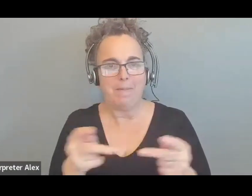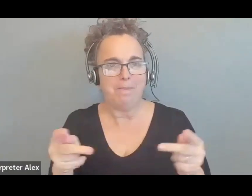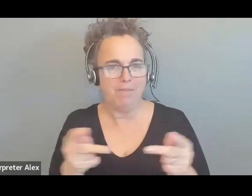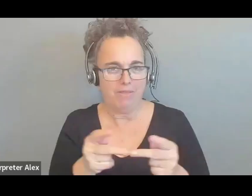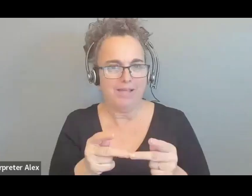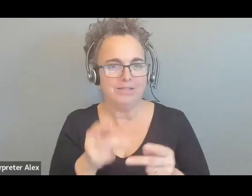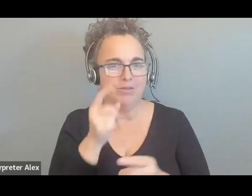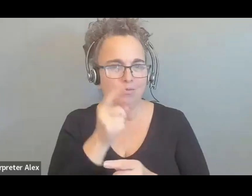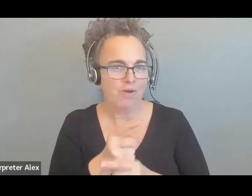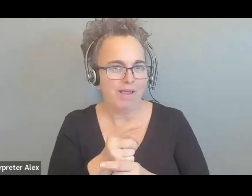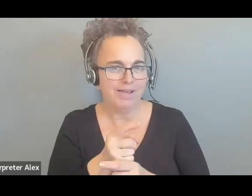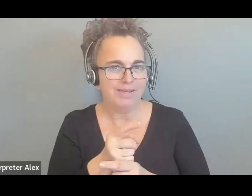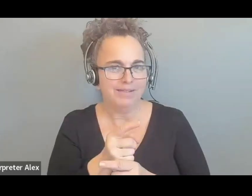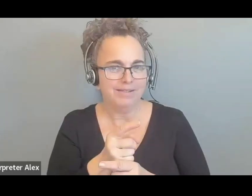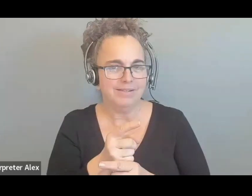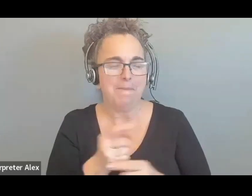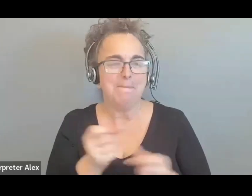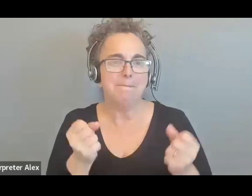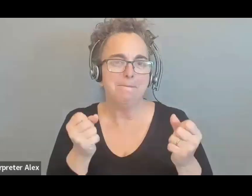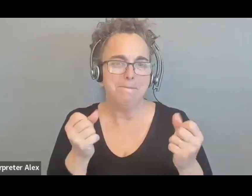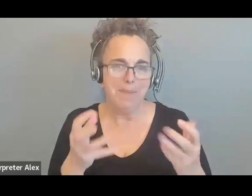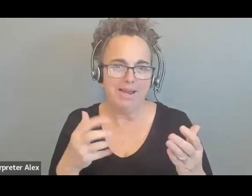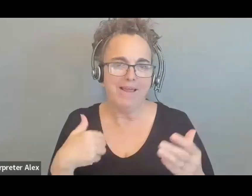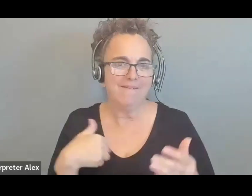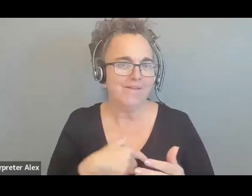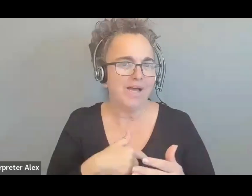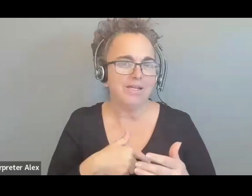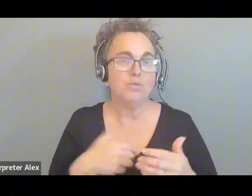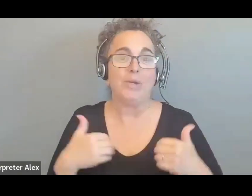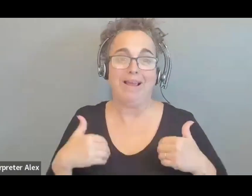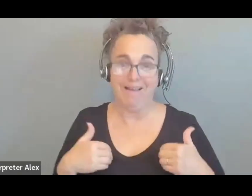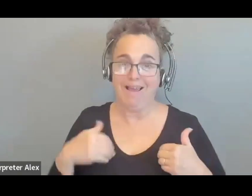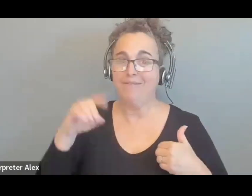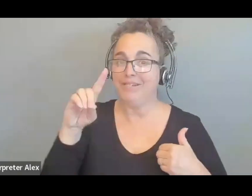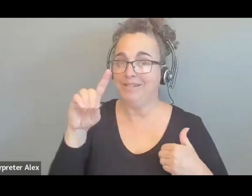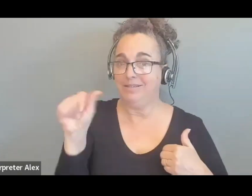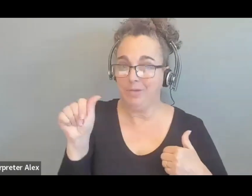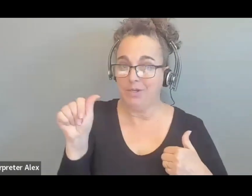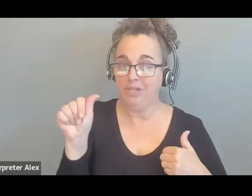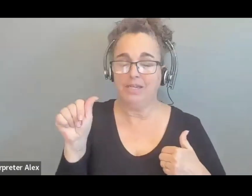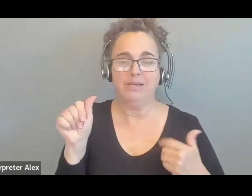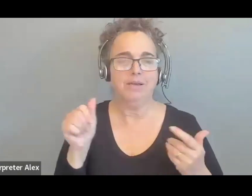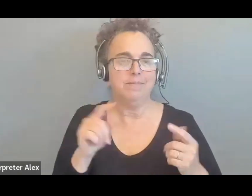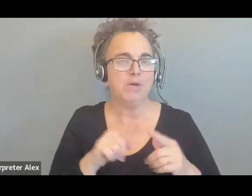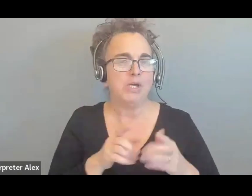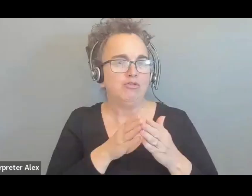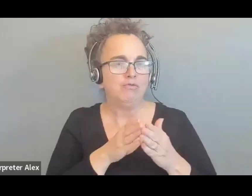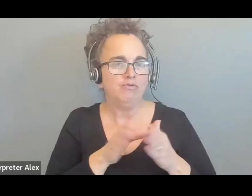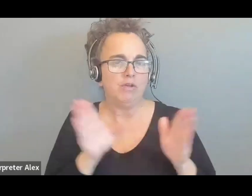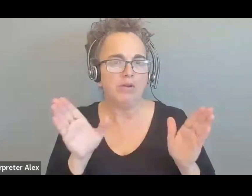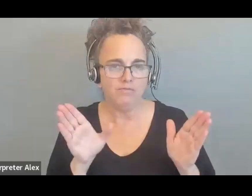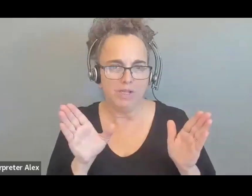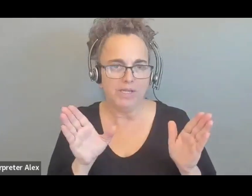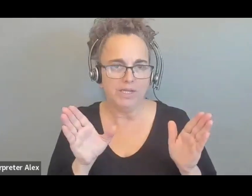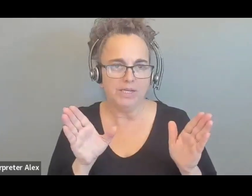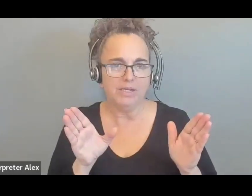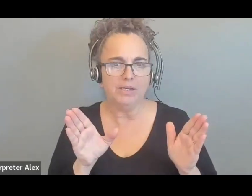I think a lot of us with disabilities and just generally found the first iteration of the internet